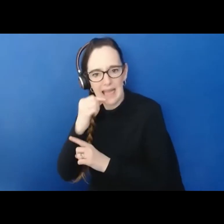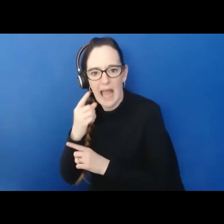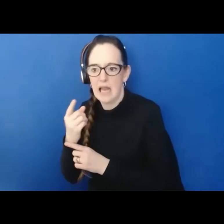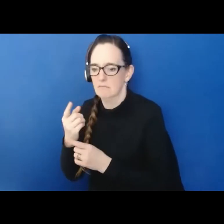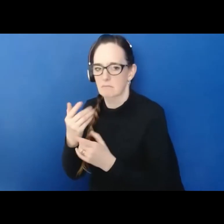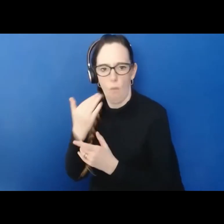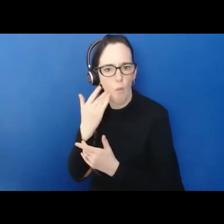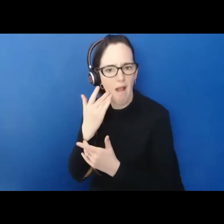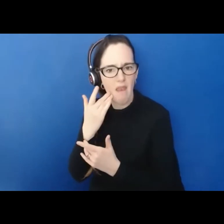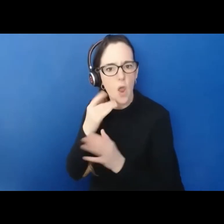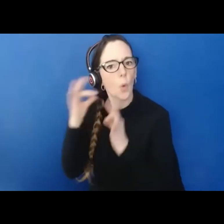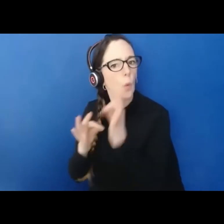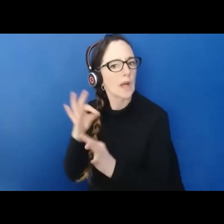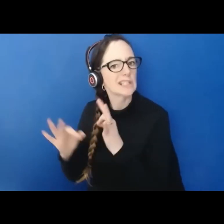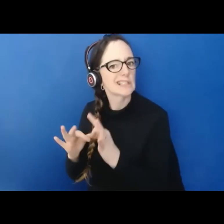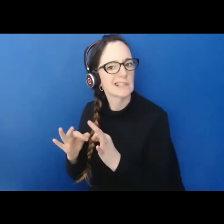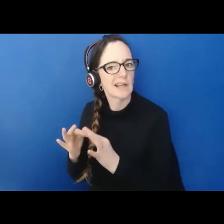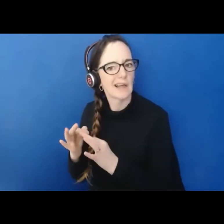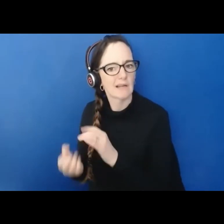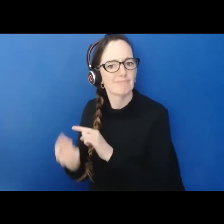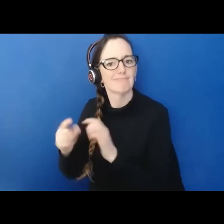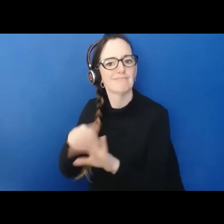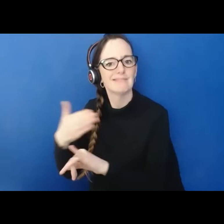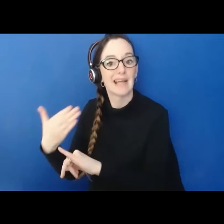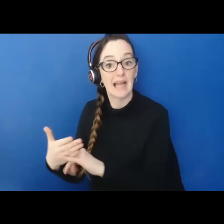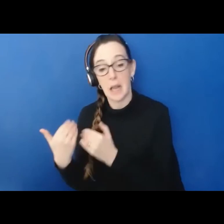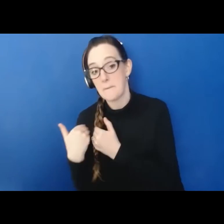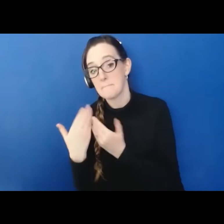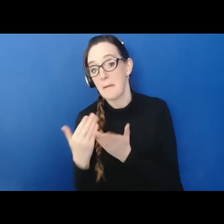available at the end. Sidd, over to you.